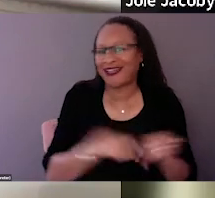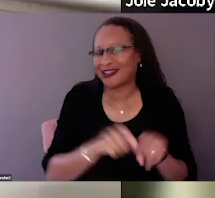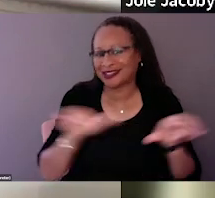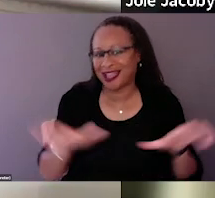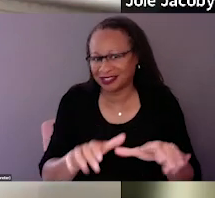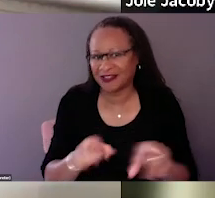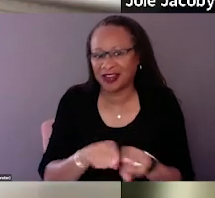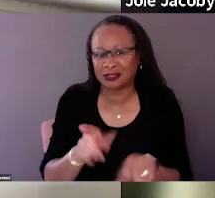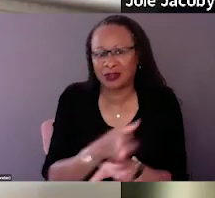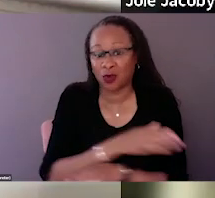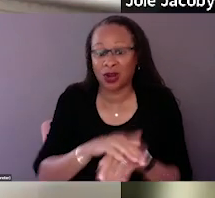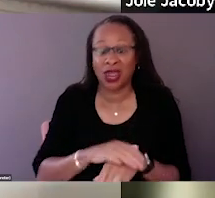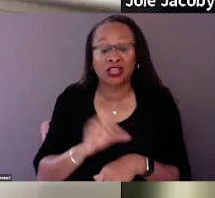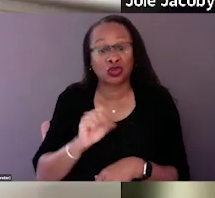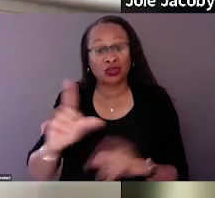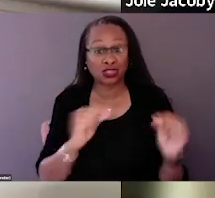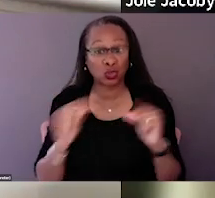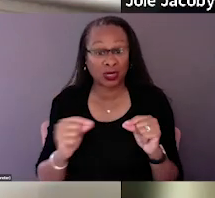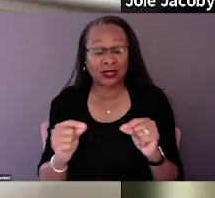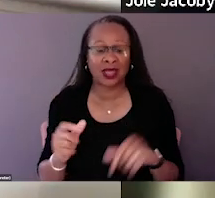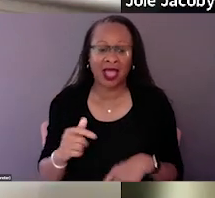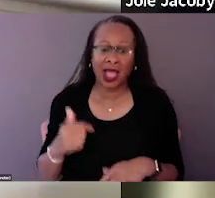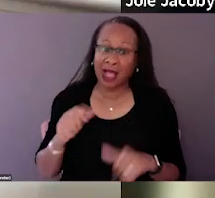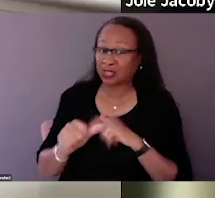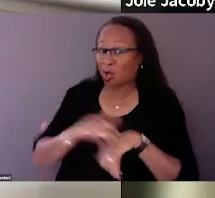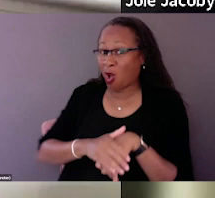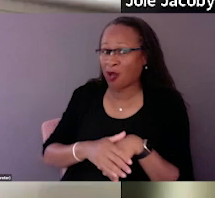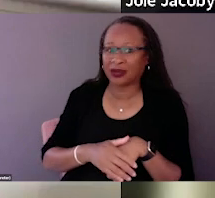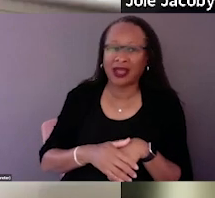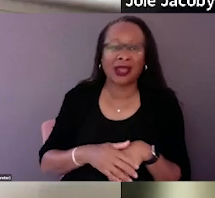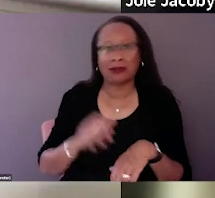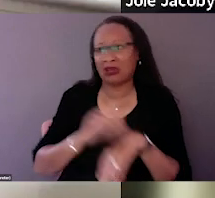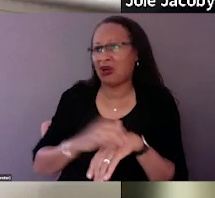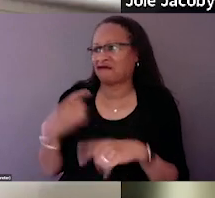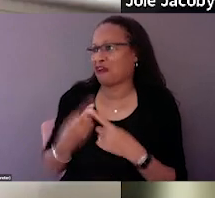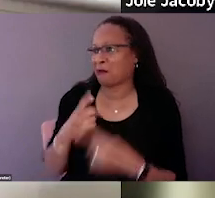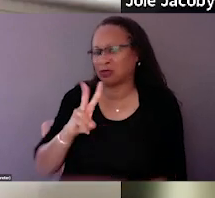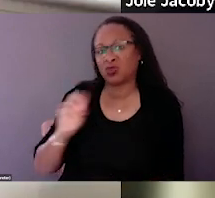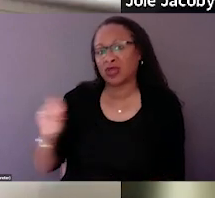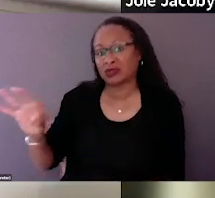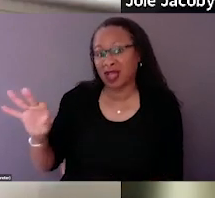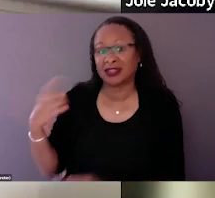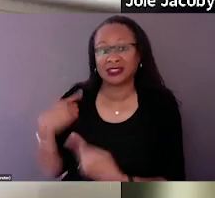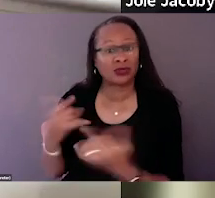you're not tweeting as much, I'm the same way. I'm still on there, I've been on there since '09, but I'm not as active as I used to be